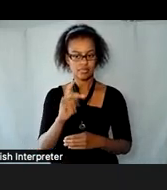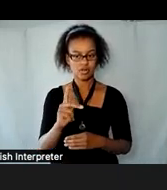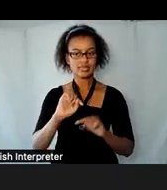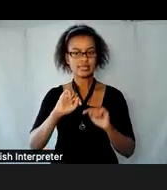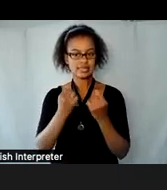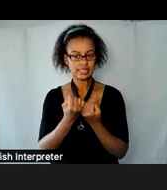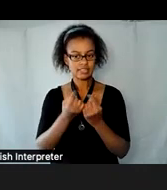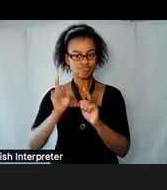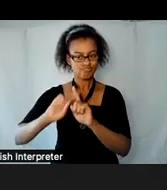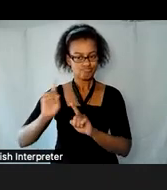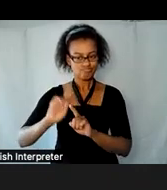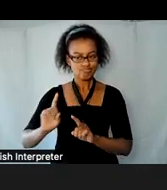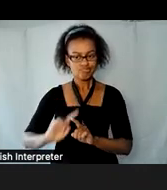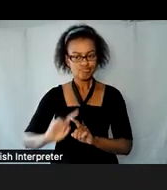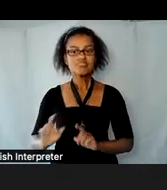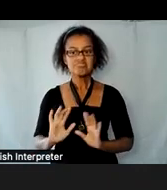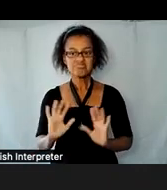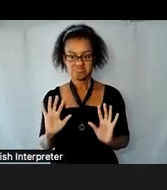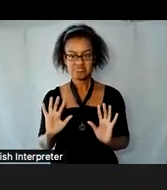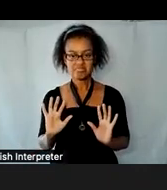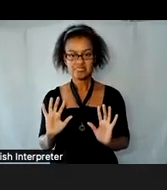I just put it all in a Google Doc.